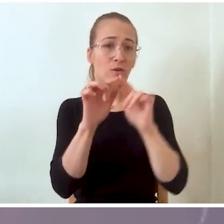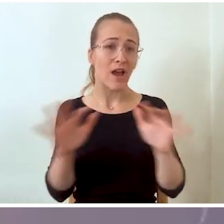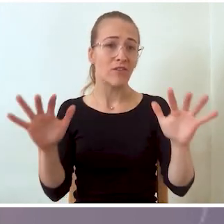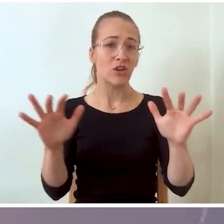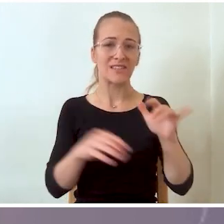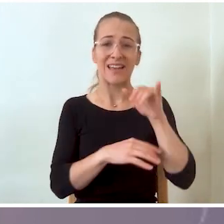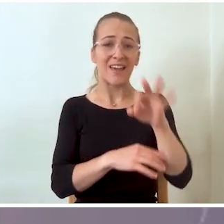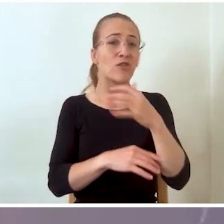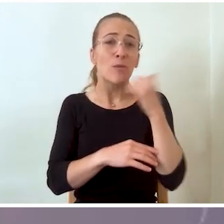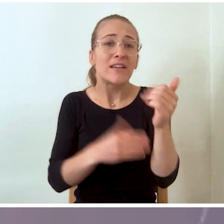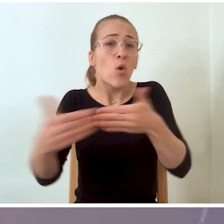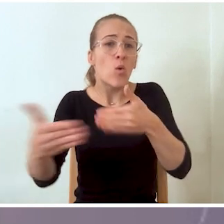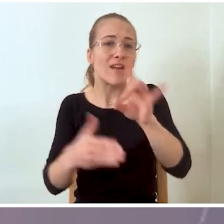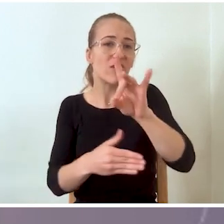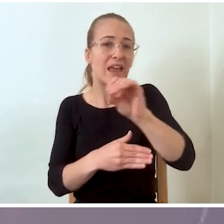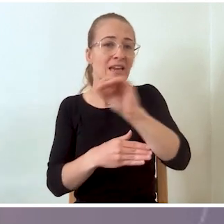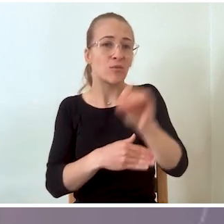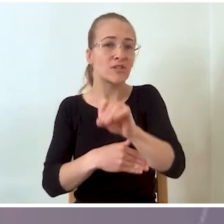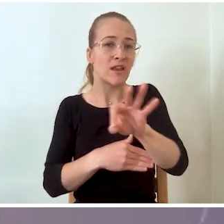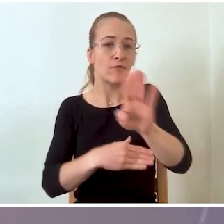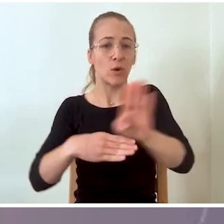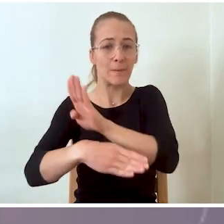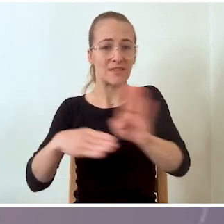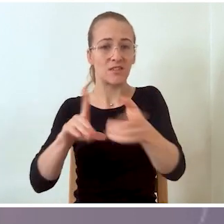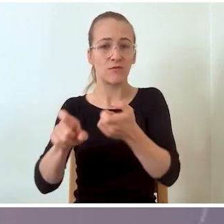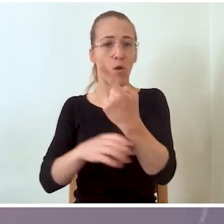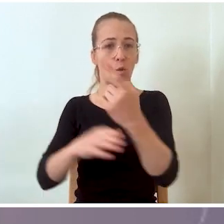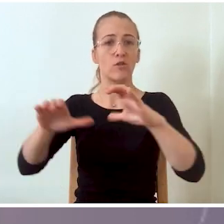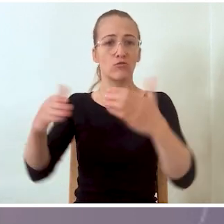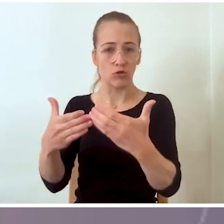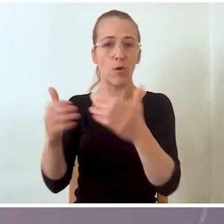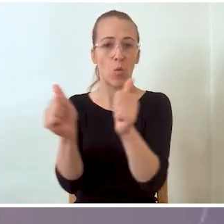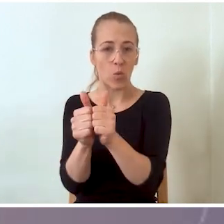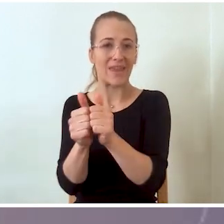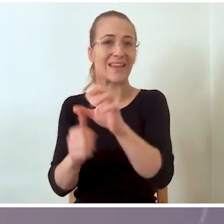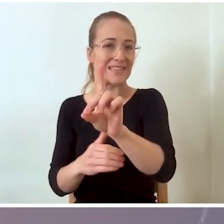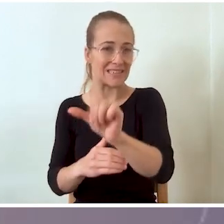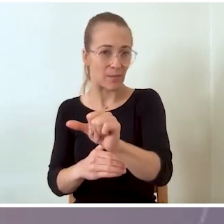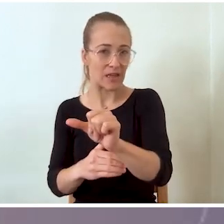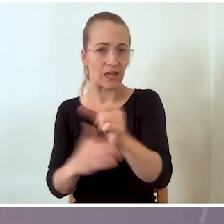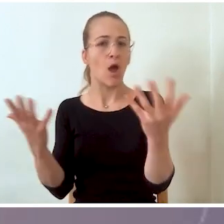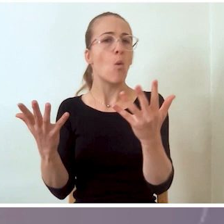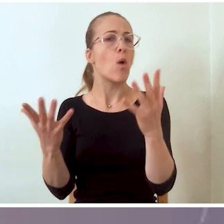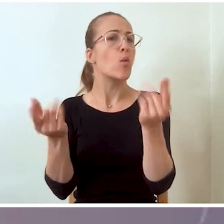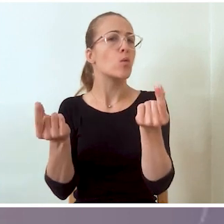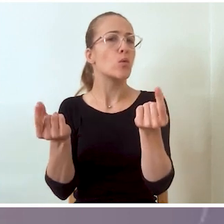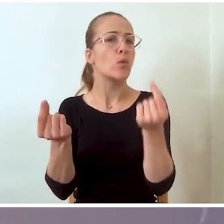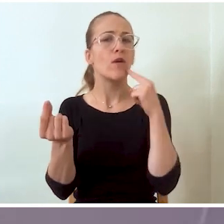80% of your business were coming from one entity that had a disability, what would you do for that one person?